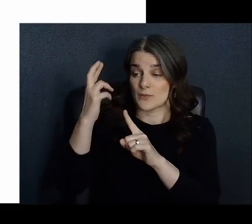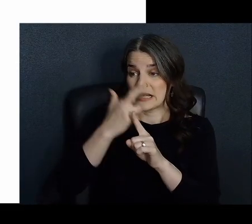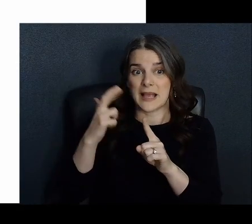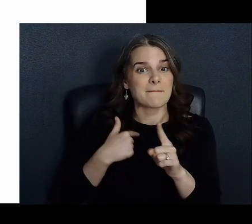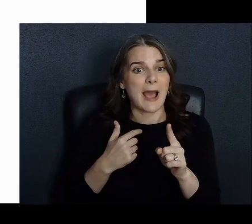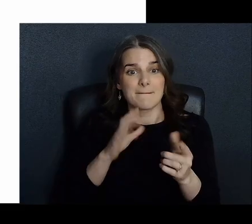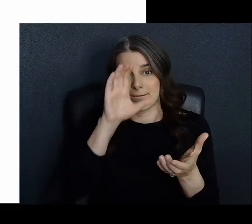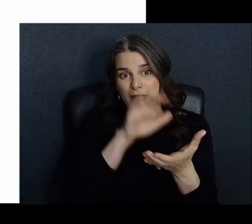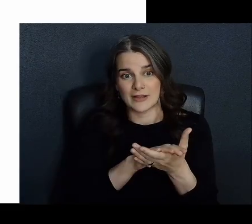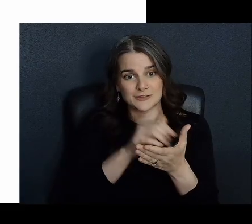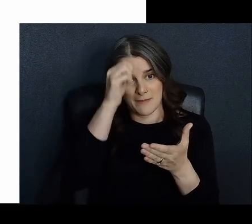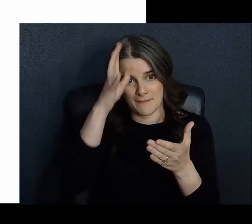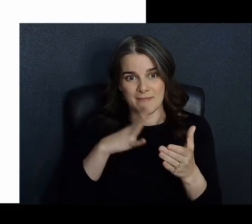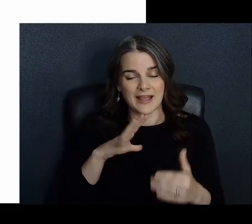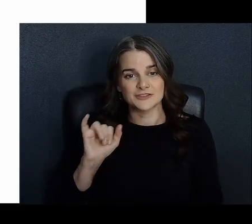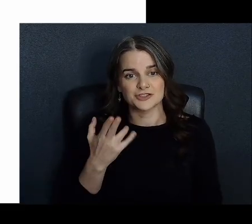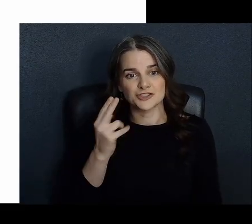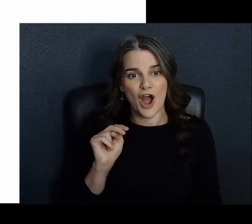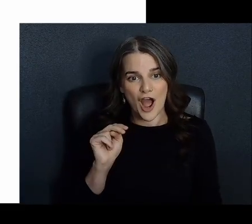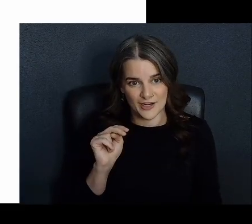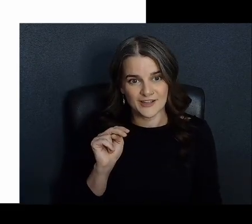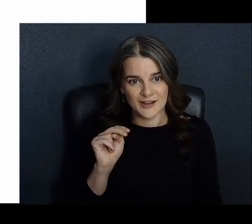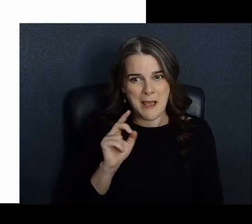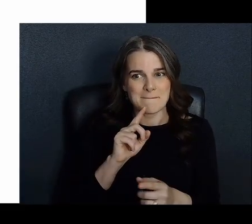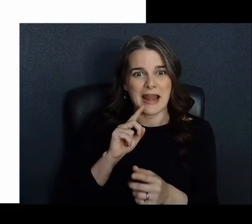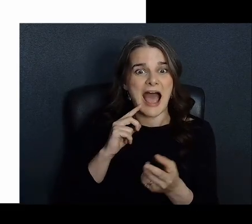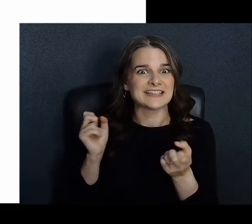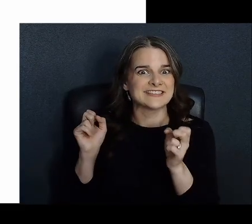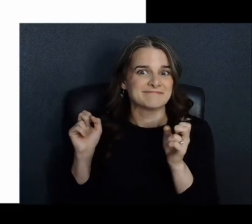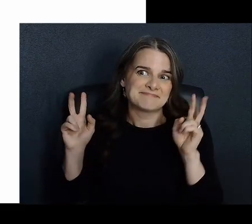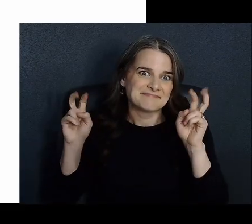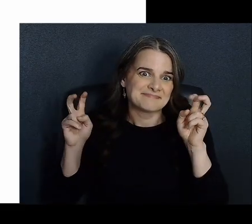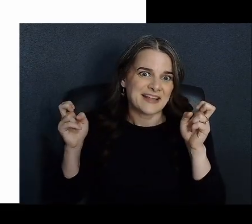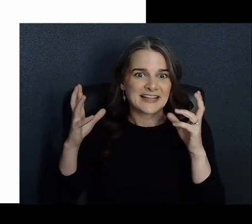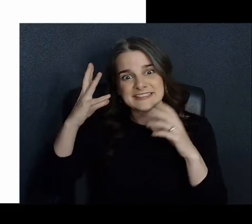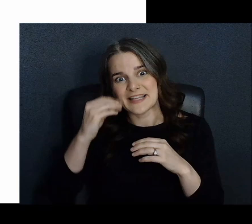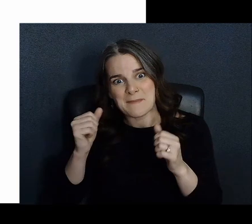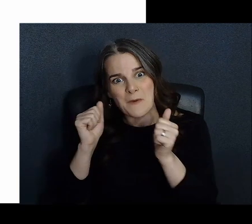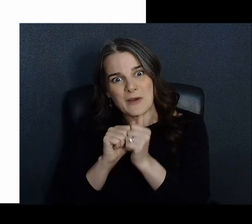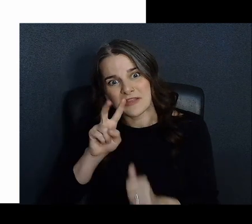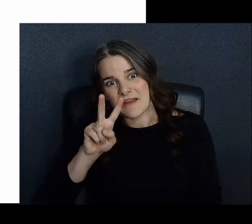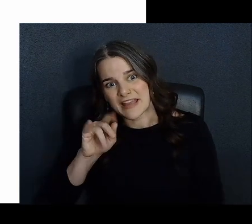but I sleep with Victor. So in other words, this is on my bedside. So when I can't sleep at night, something will wake me up.